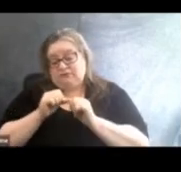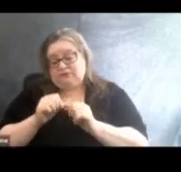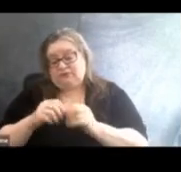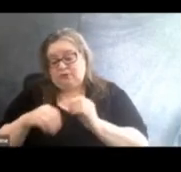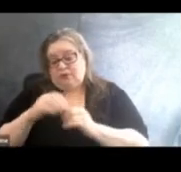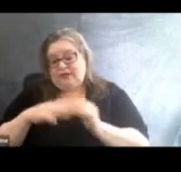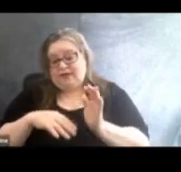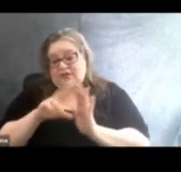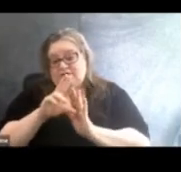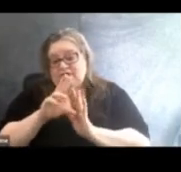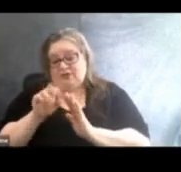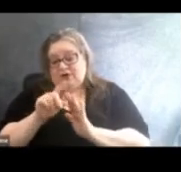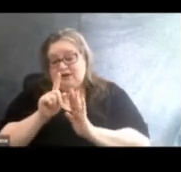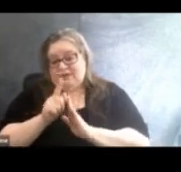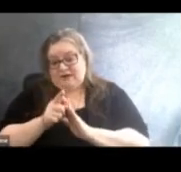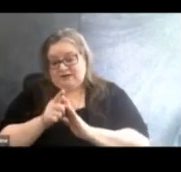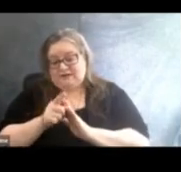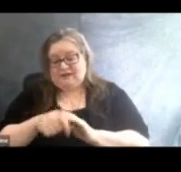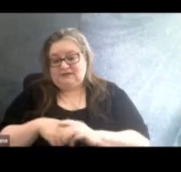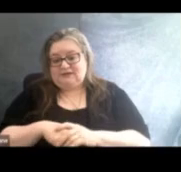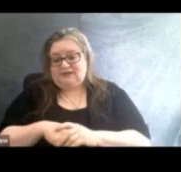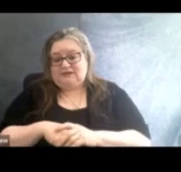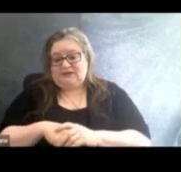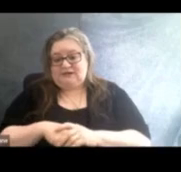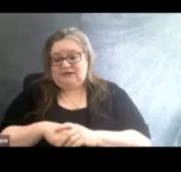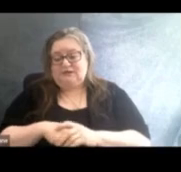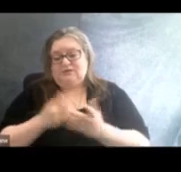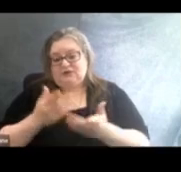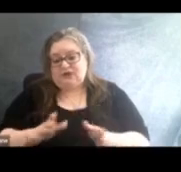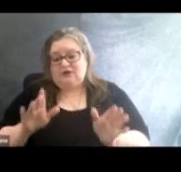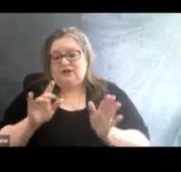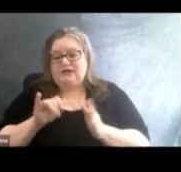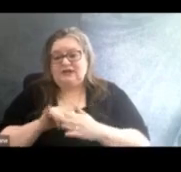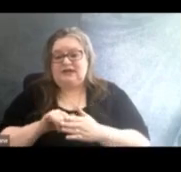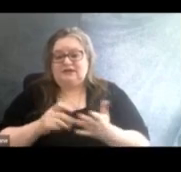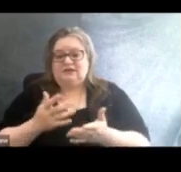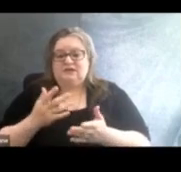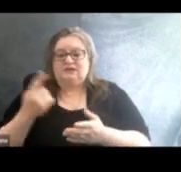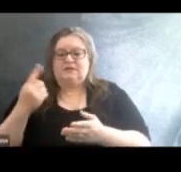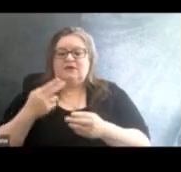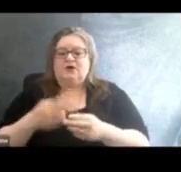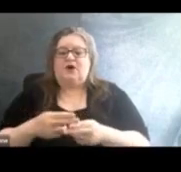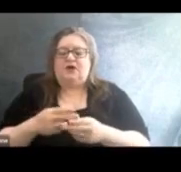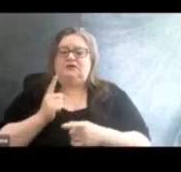minutes? And those generally will be what we call now moderate and severe traumatic